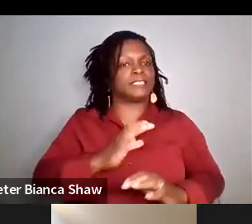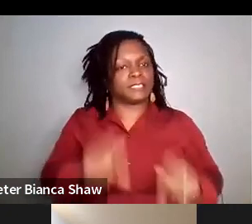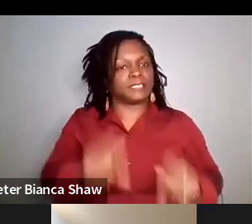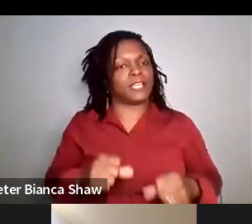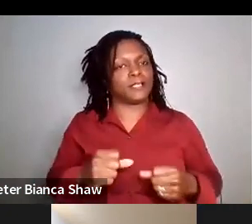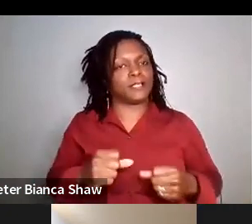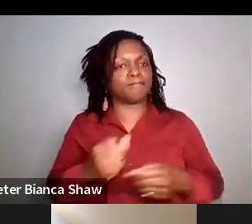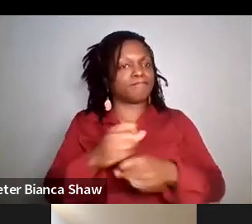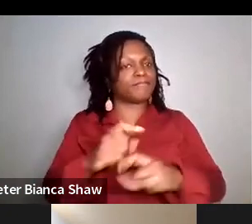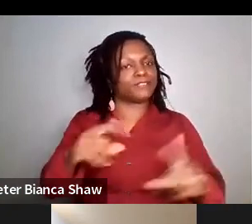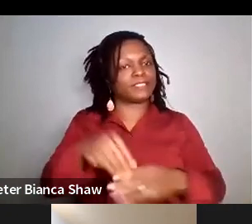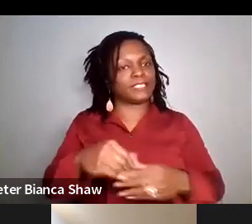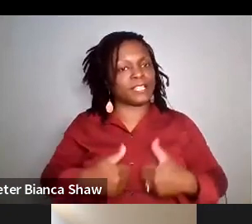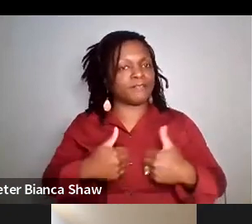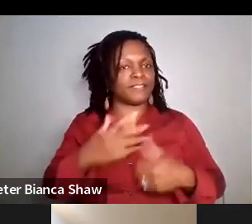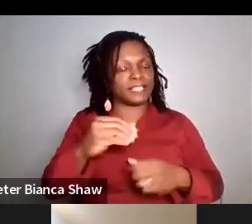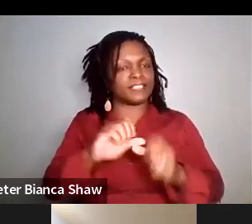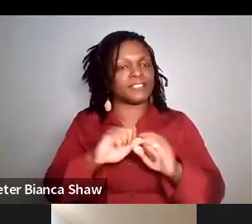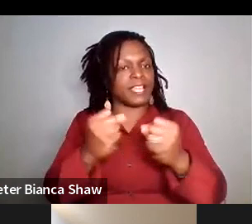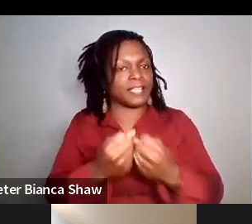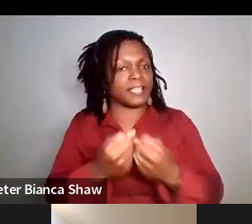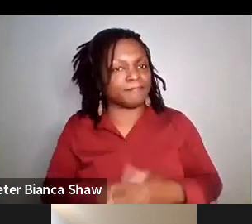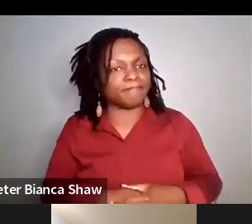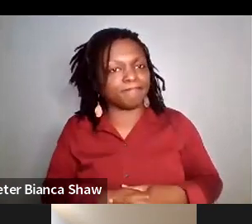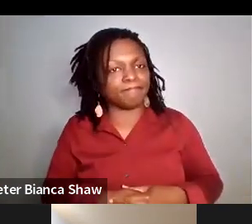Thank you. and we actually have a couple of comments in the Q.